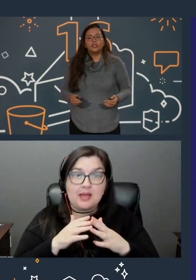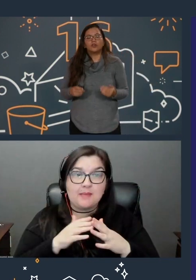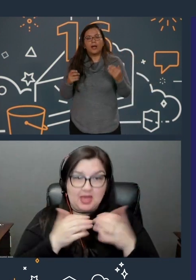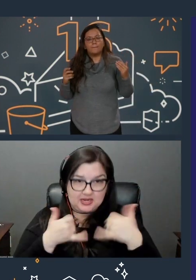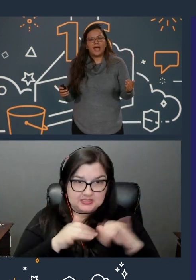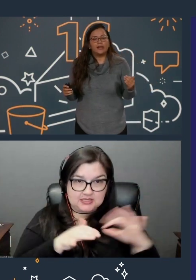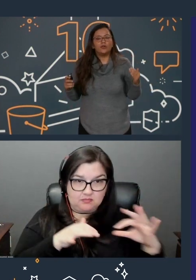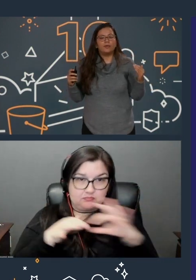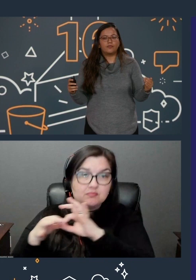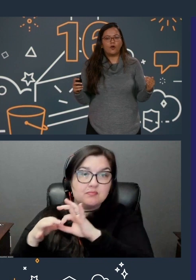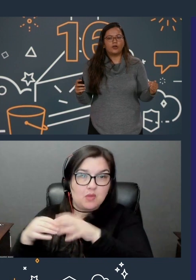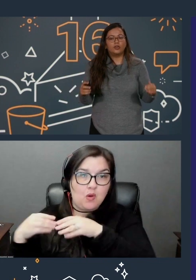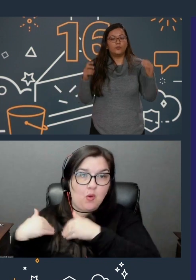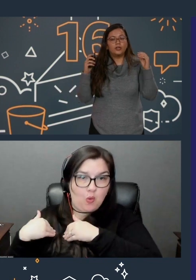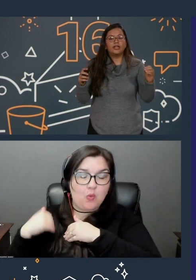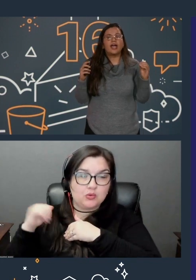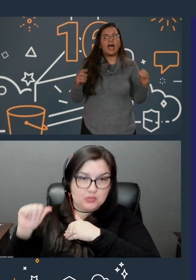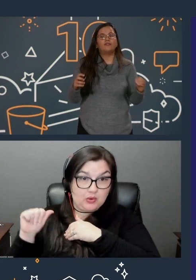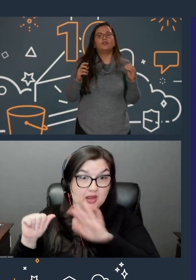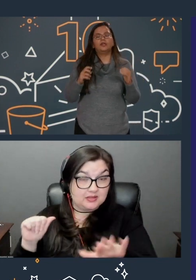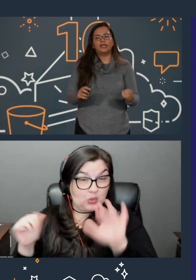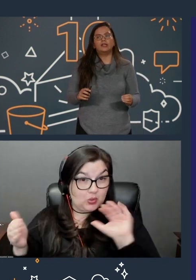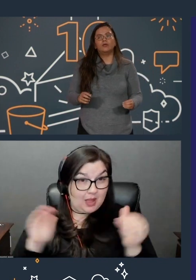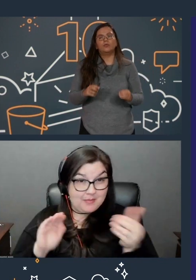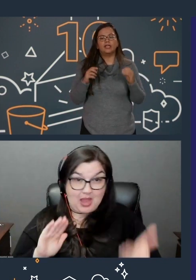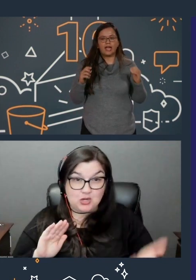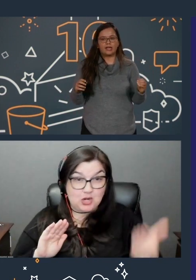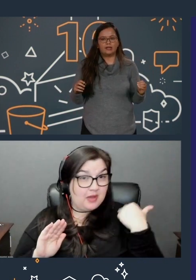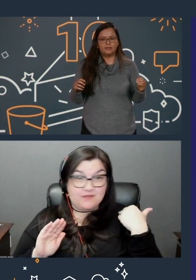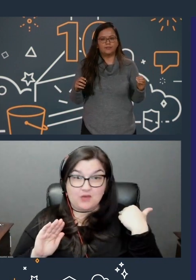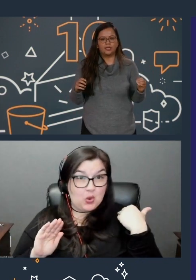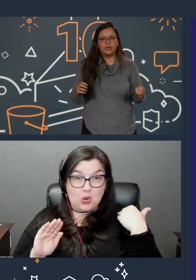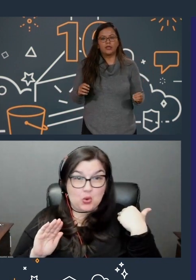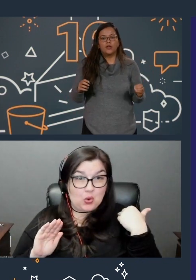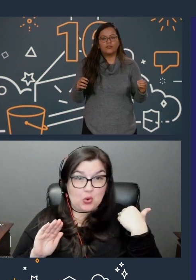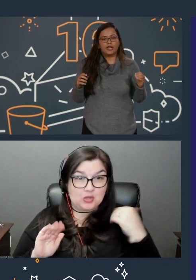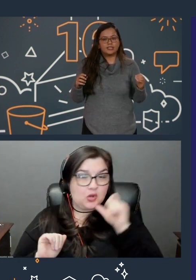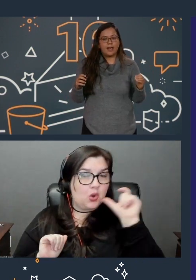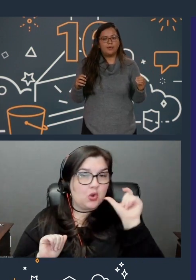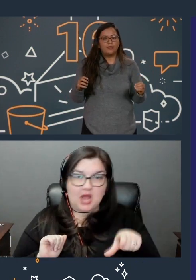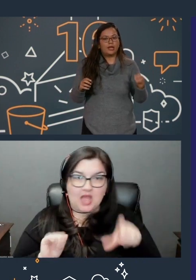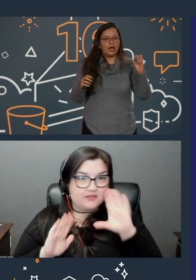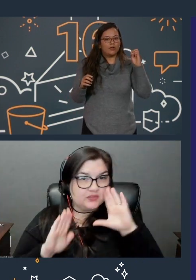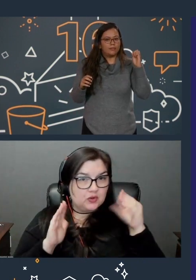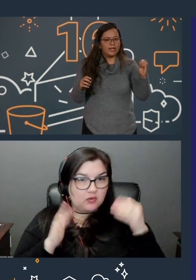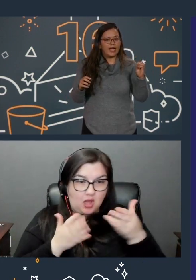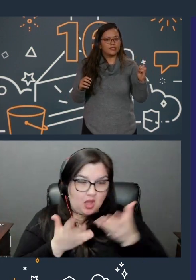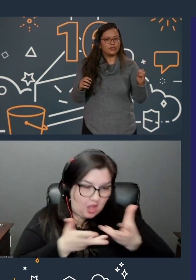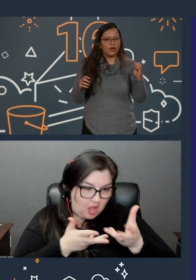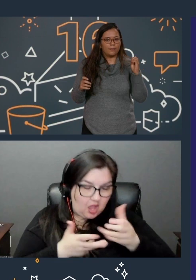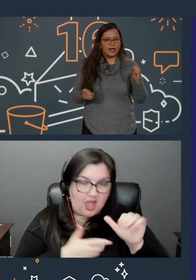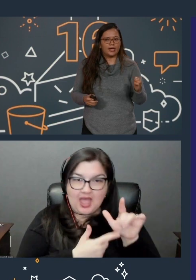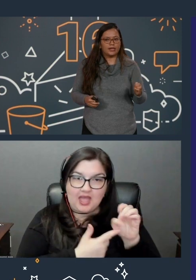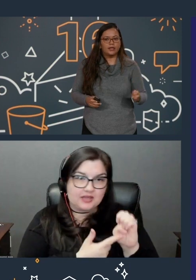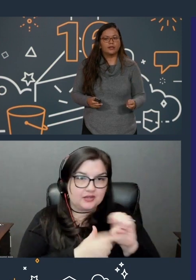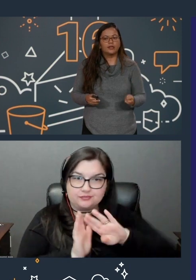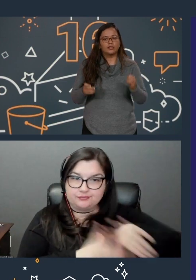So compared to before, you wouldn't have to deal with an ACL. For example, when account B writes to your bucket,